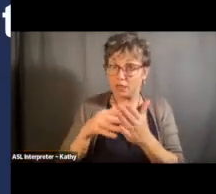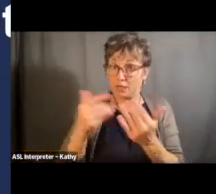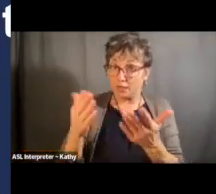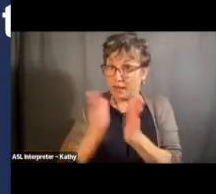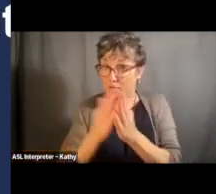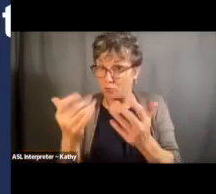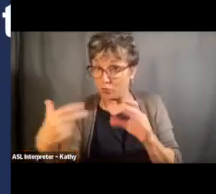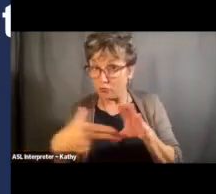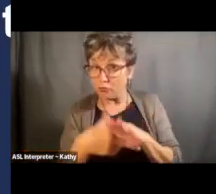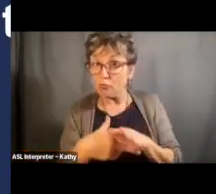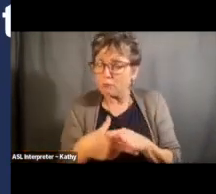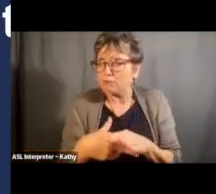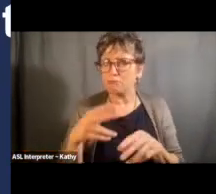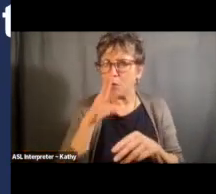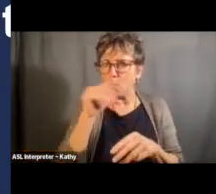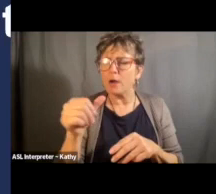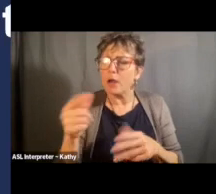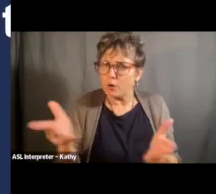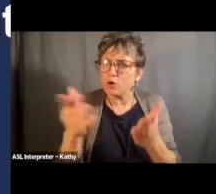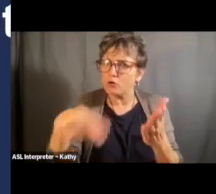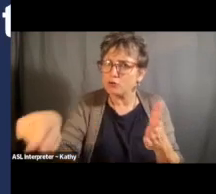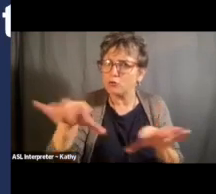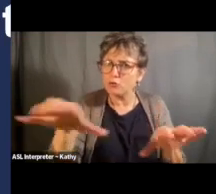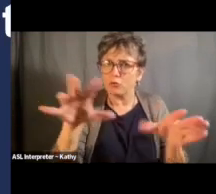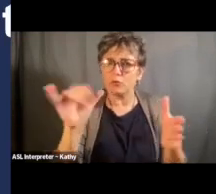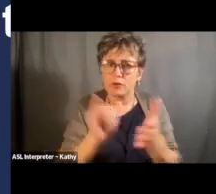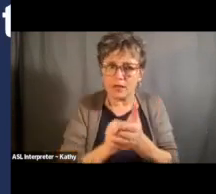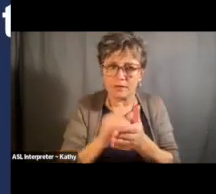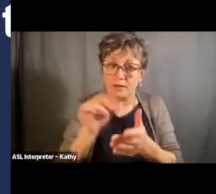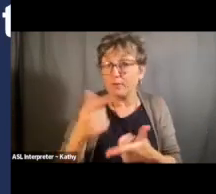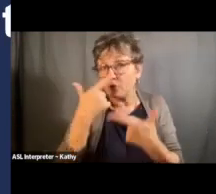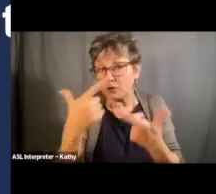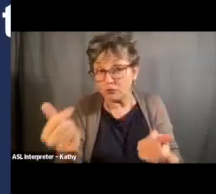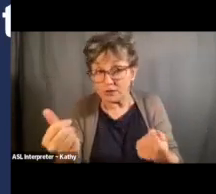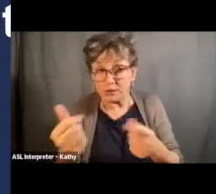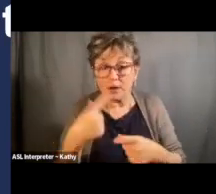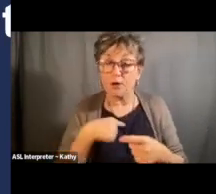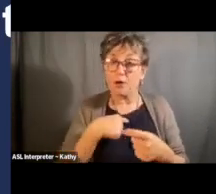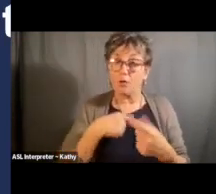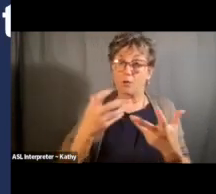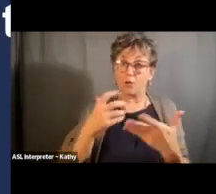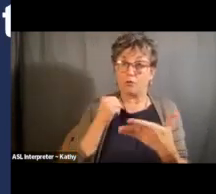interests you. So we are here to help those researchers find appropriate participants.